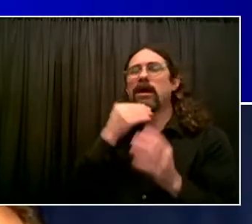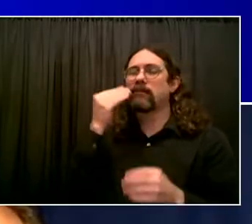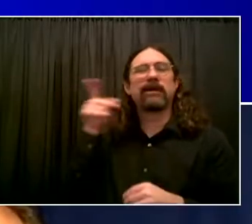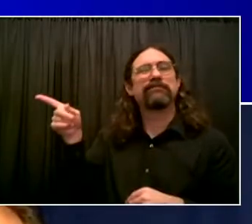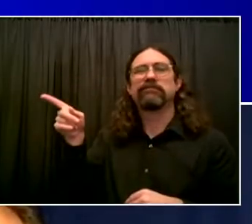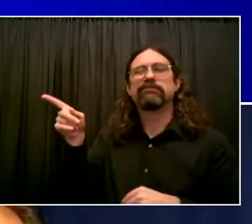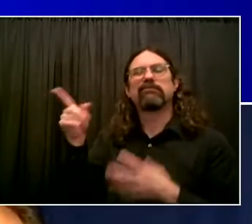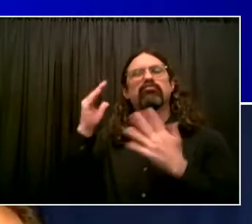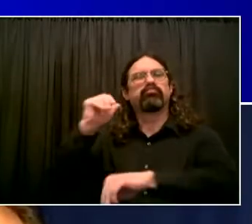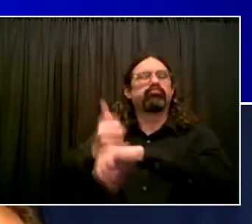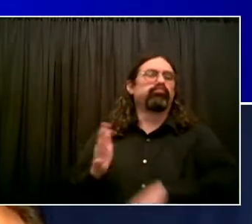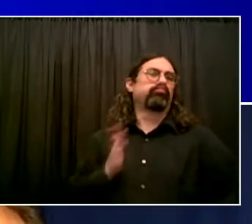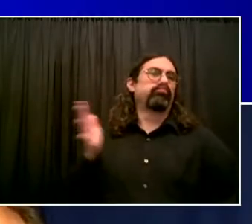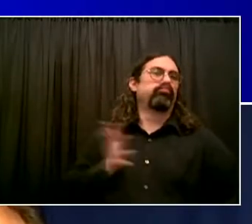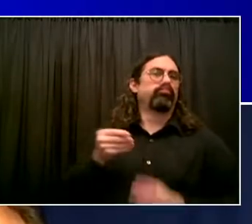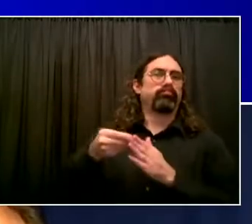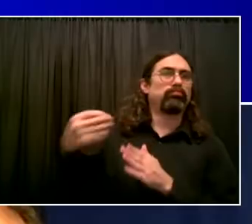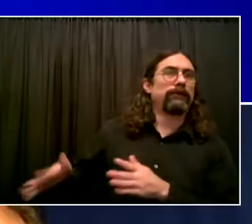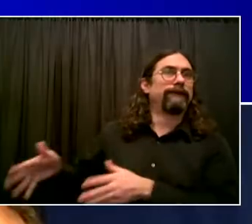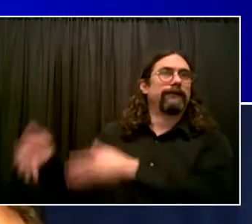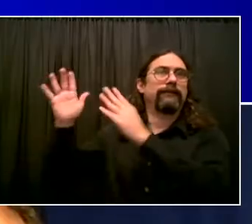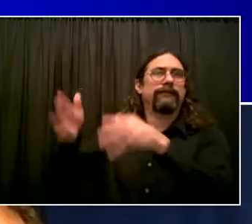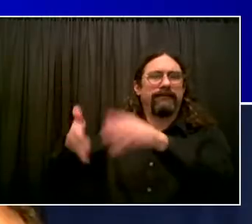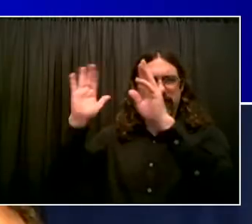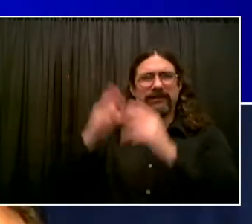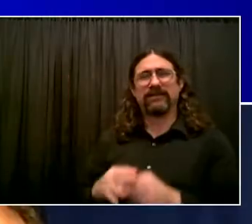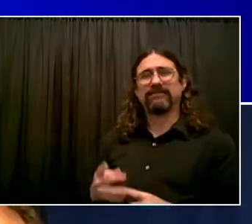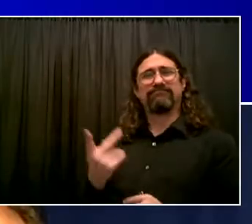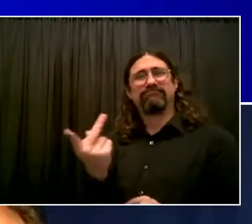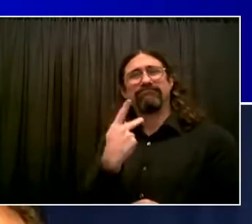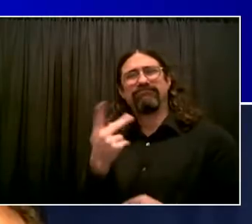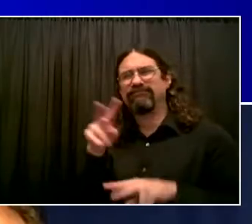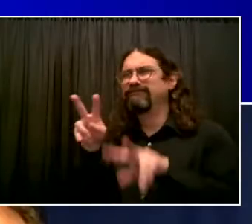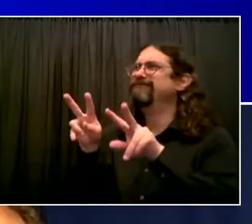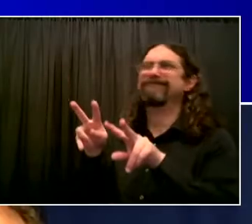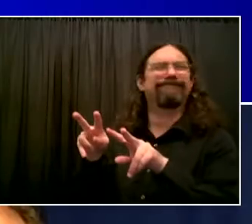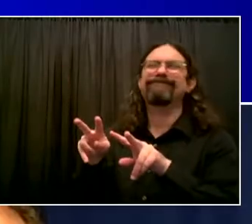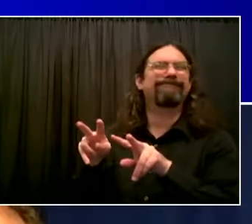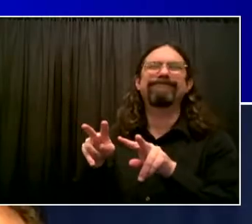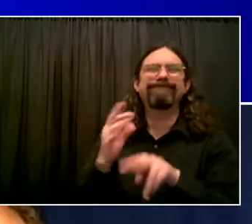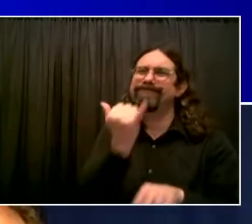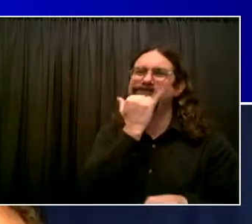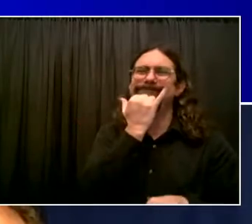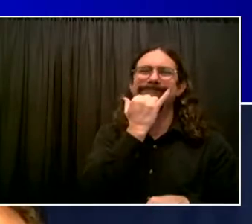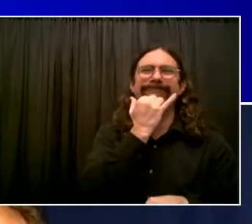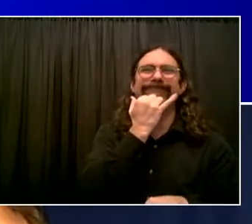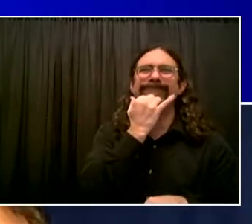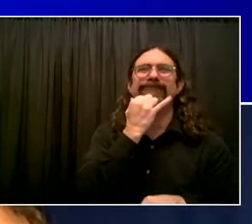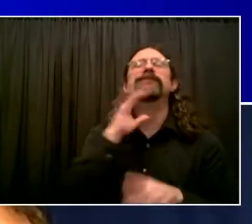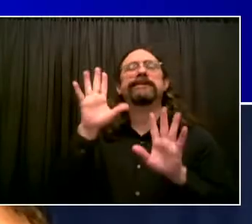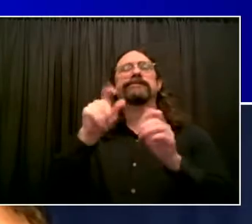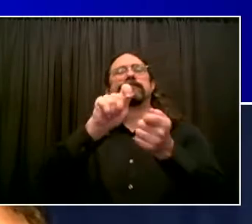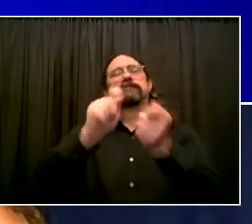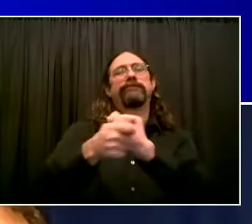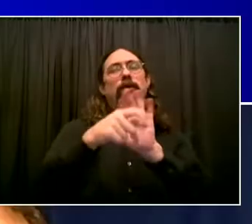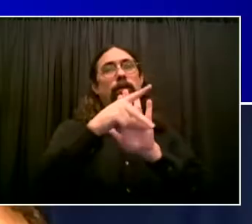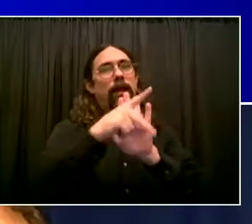INCLUSION HOUSING. THEY WERE OPPOSED TO IT. YOU WERE ONE OF THE LEADERS WHO KPTE CALLING FOR IT BEFORE YOU